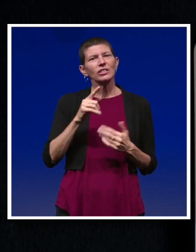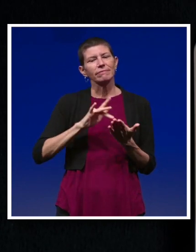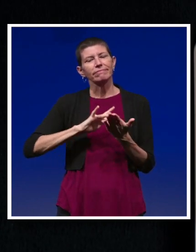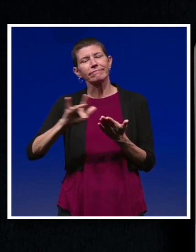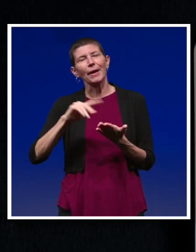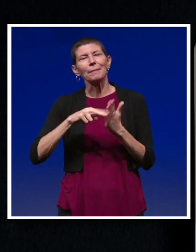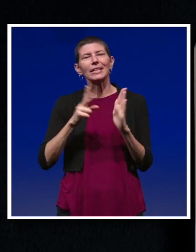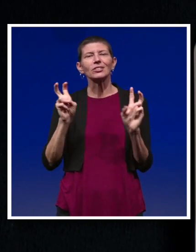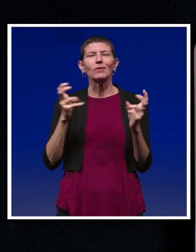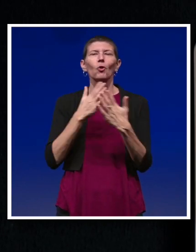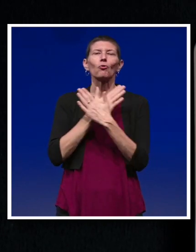Just giving it a little rest.